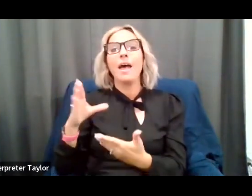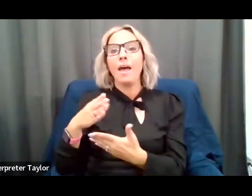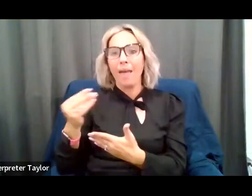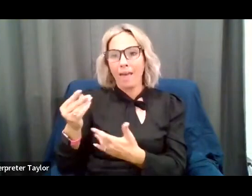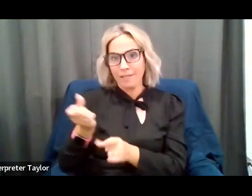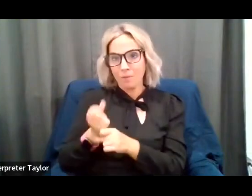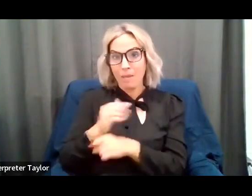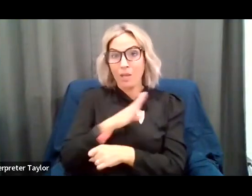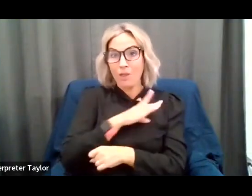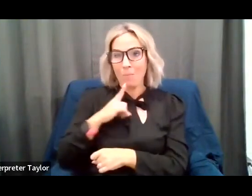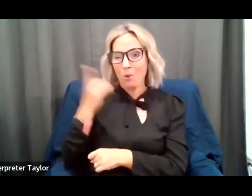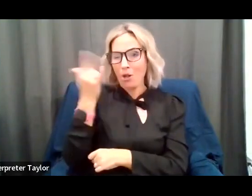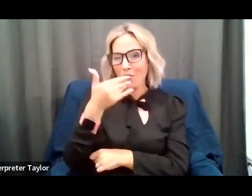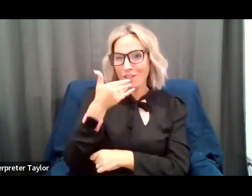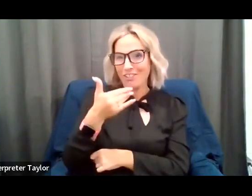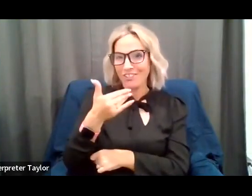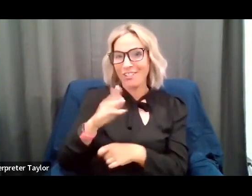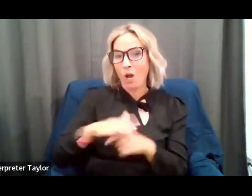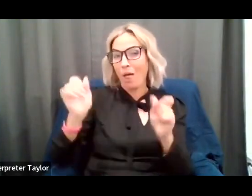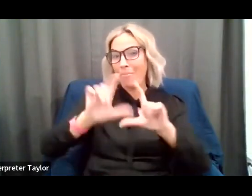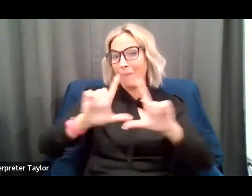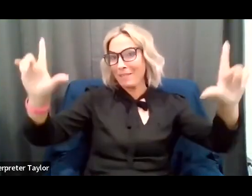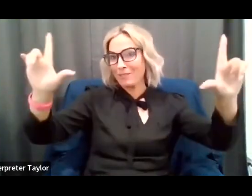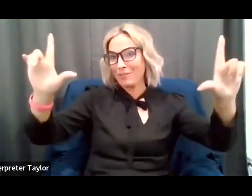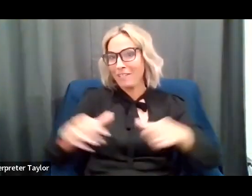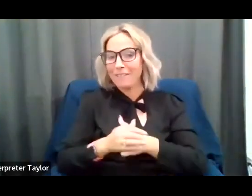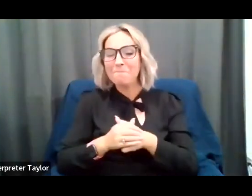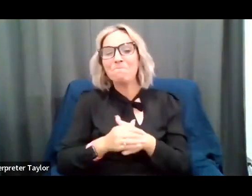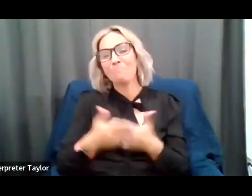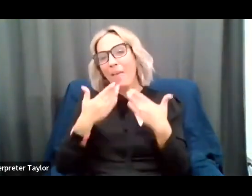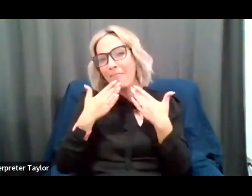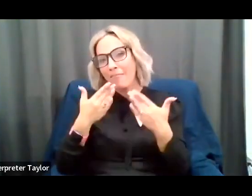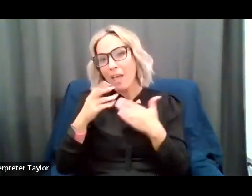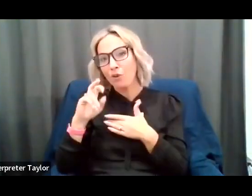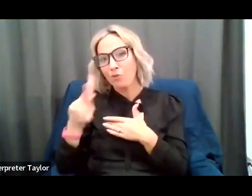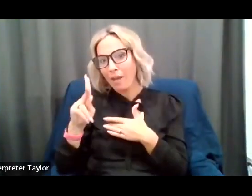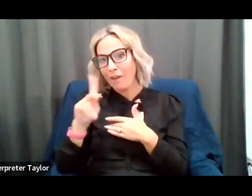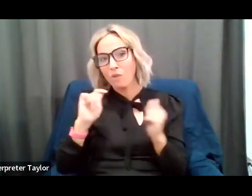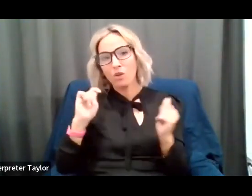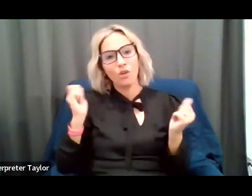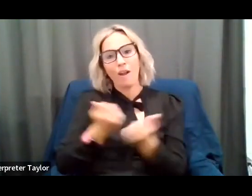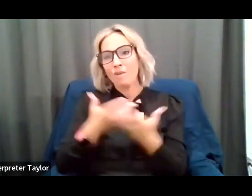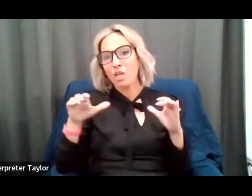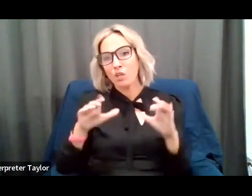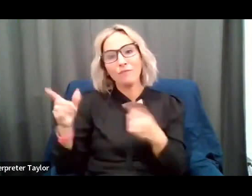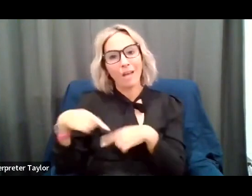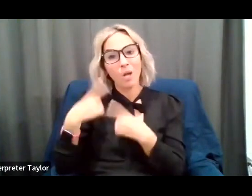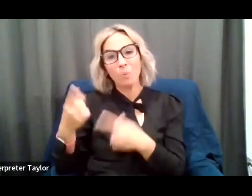the Board look good on the big screen. And thank you Rick, for all that you've done. We're going to miss you and we're going to miss